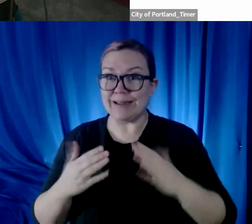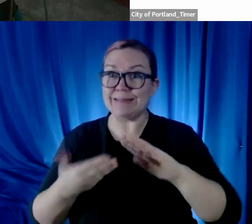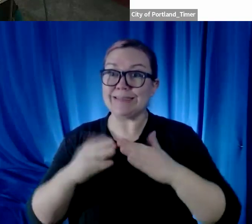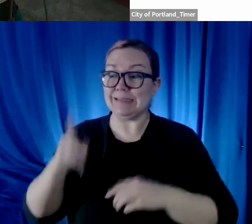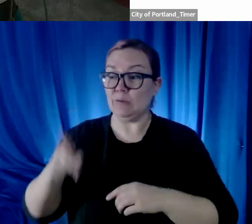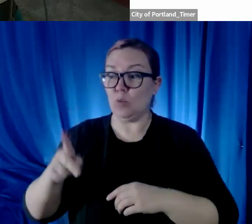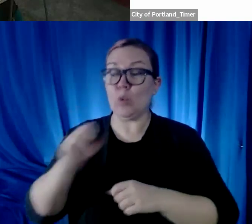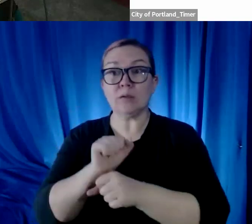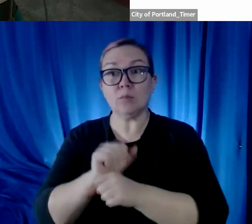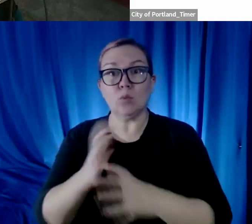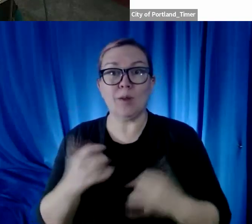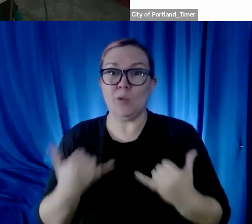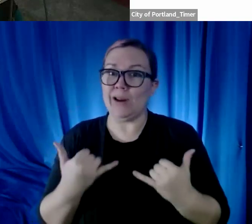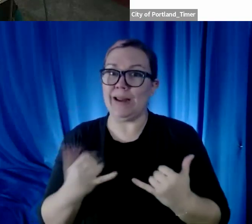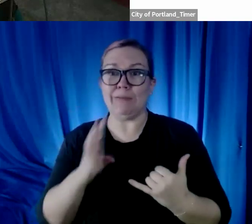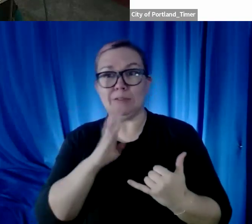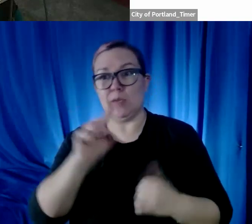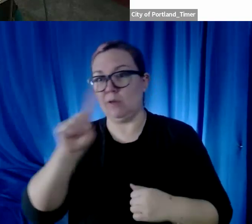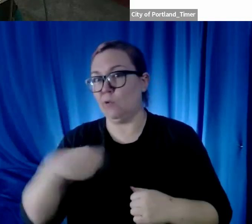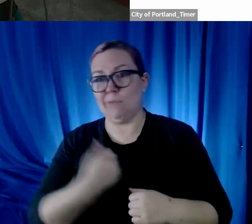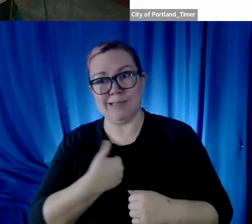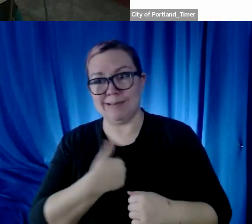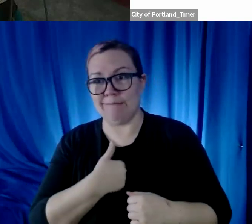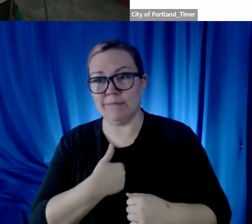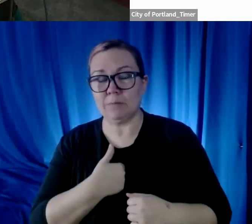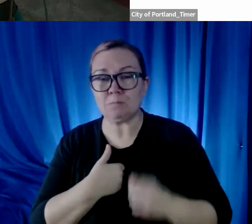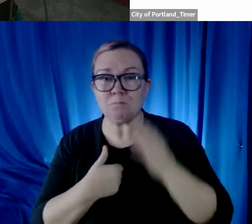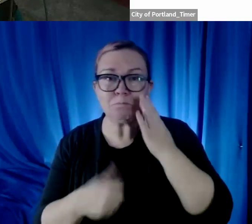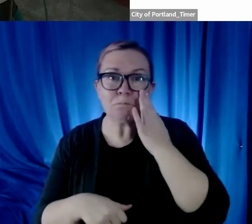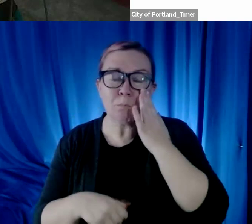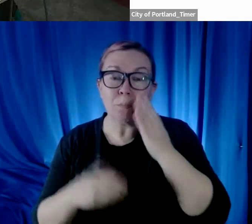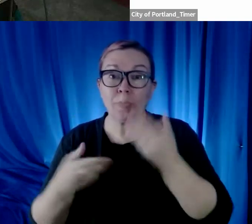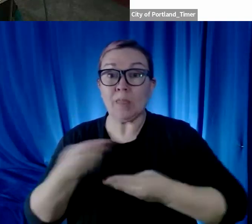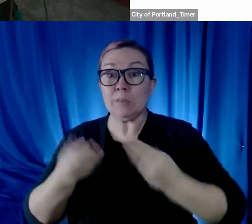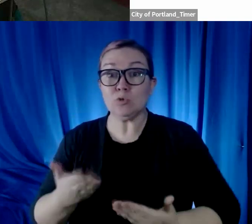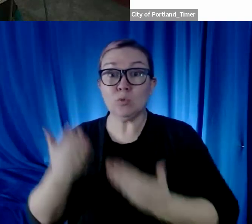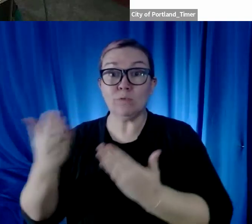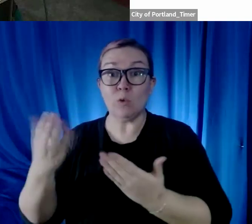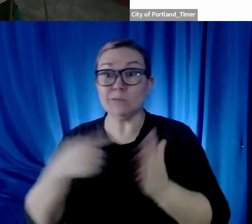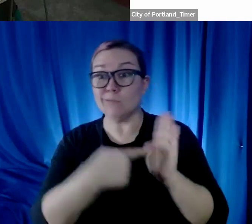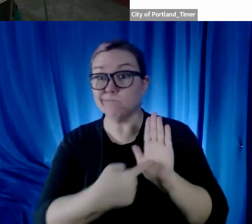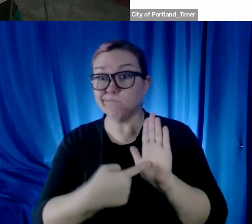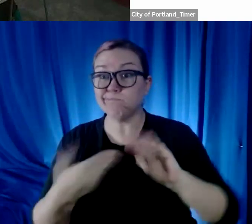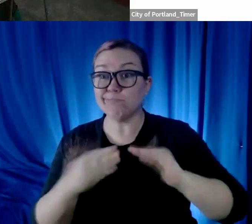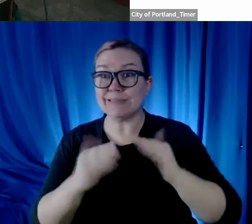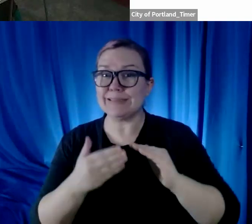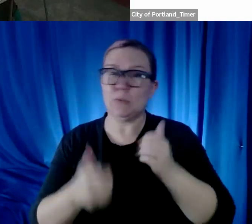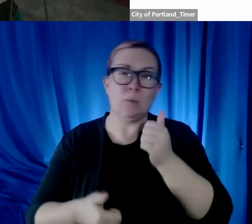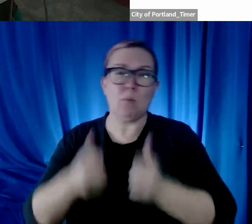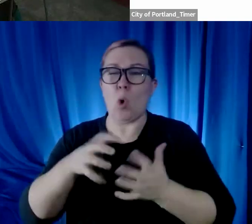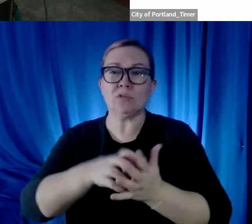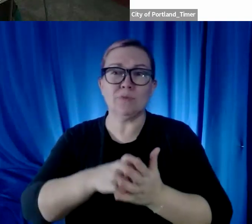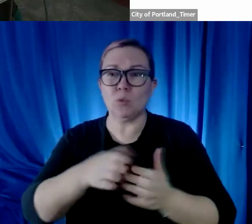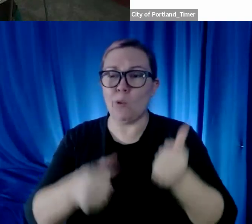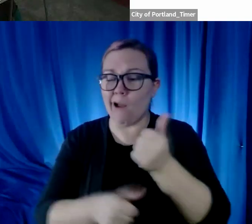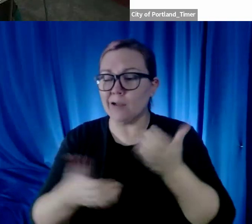But in this moment, I'm speaking on my own behalf. The budget proposals laid forth by the city will leave the most vulnerable and underserved Portlanders on their own.